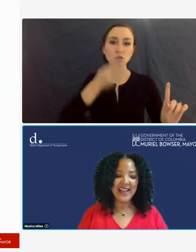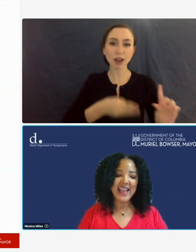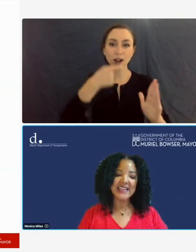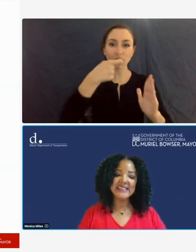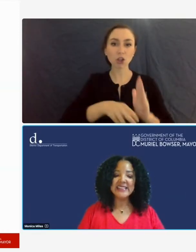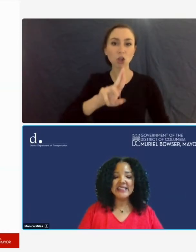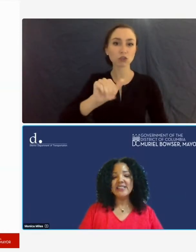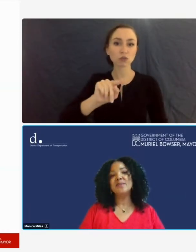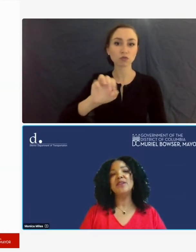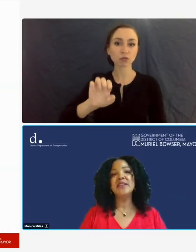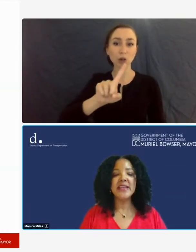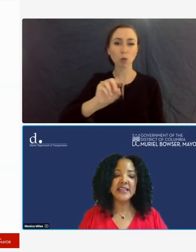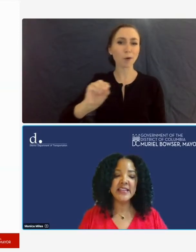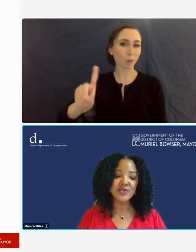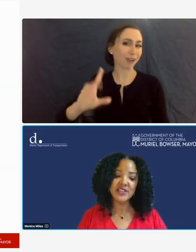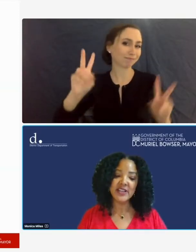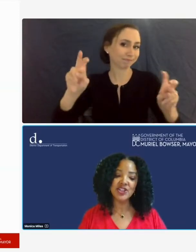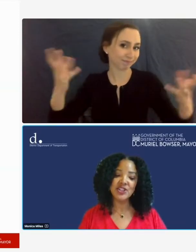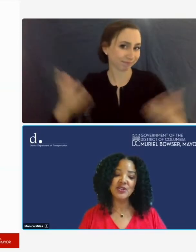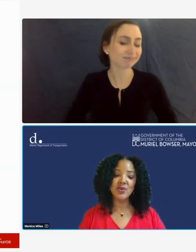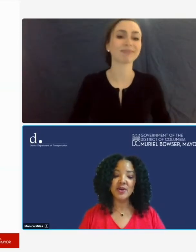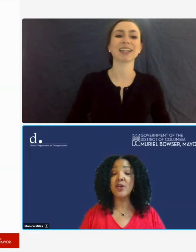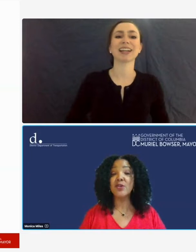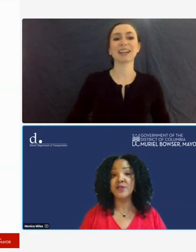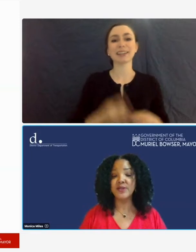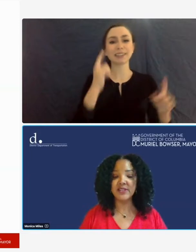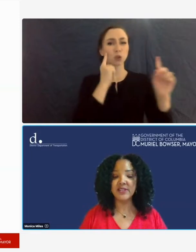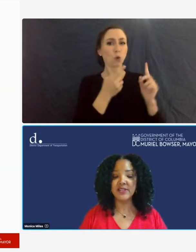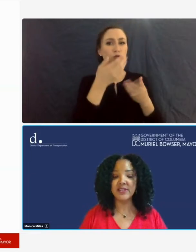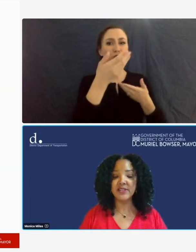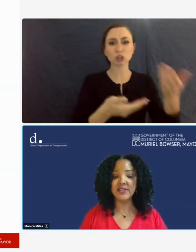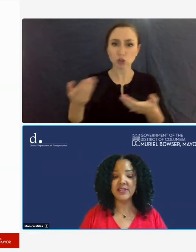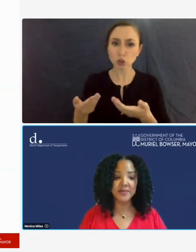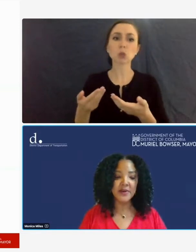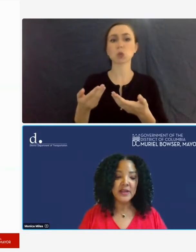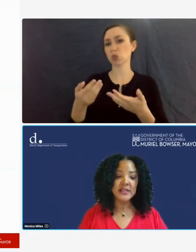and it's intended to be an introduction or an overview to the subject matter so